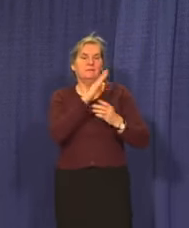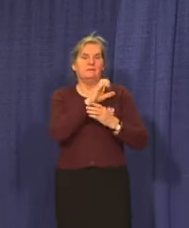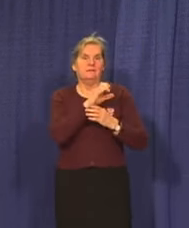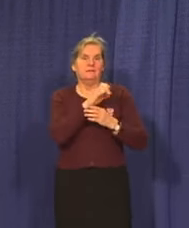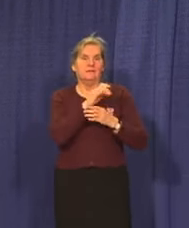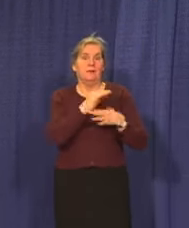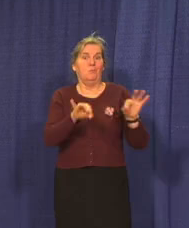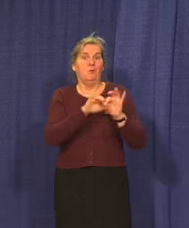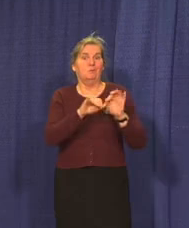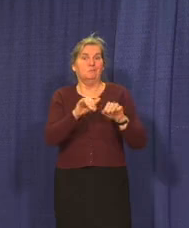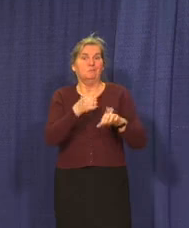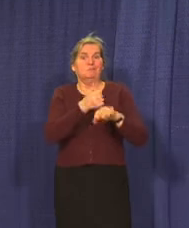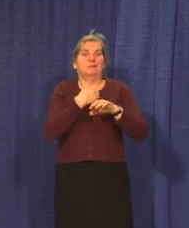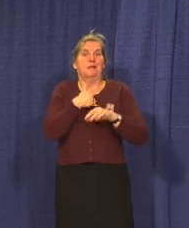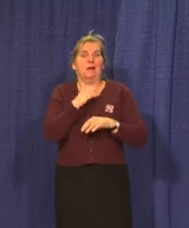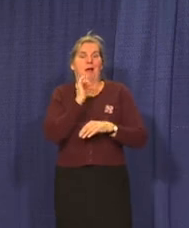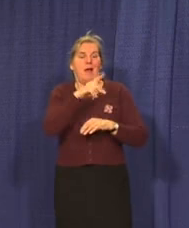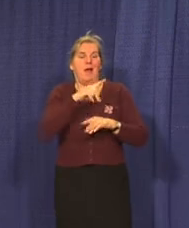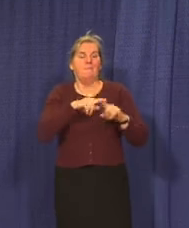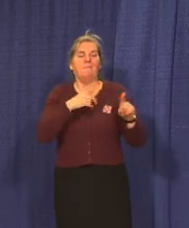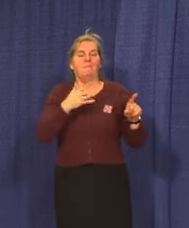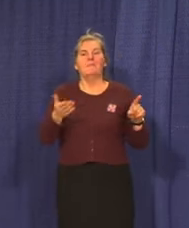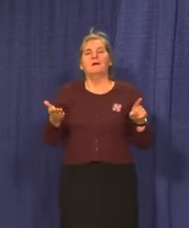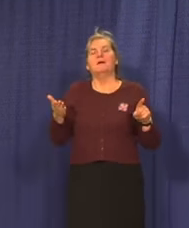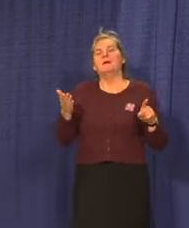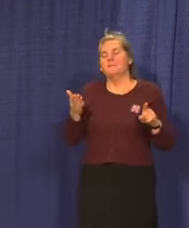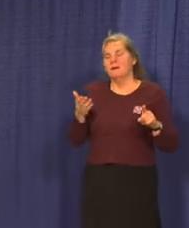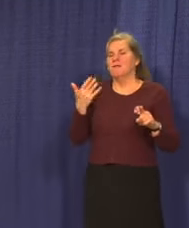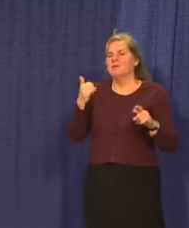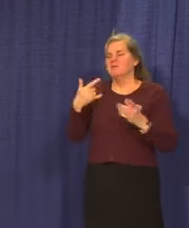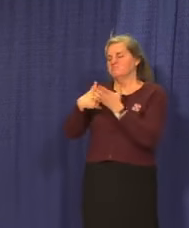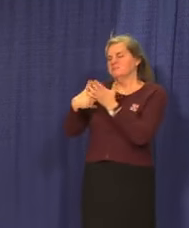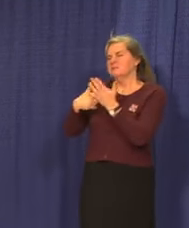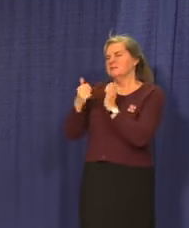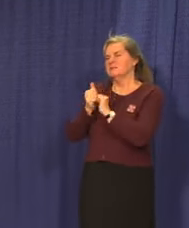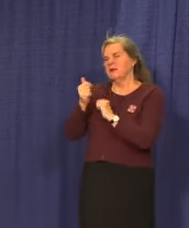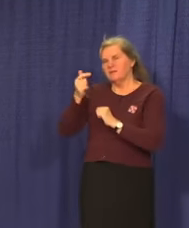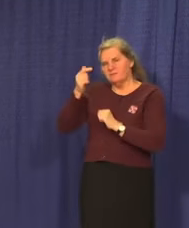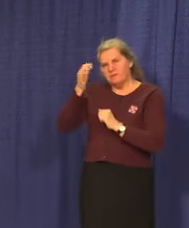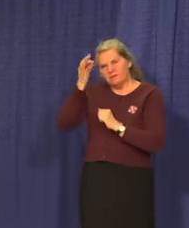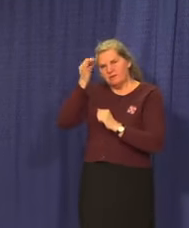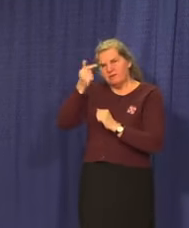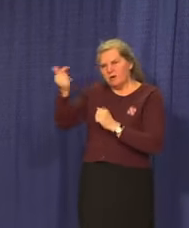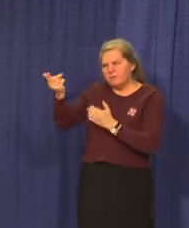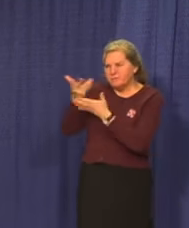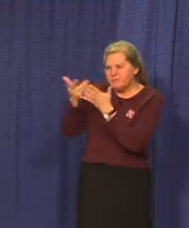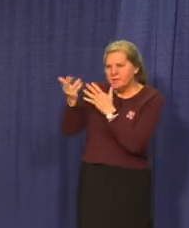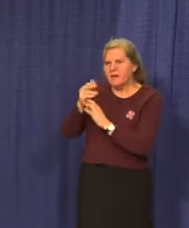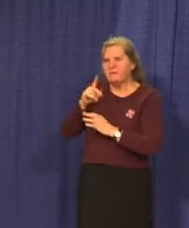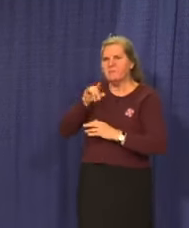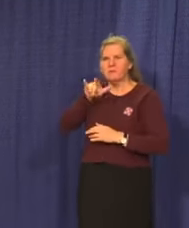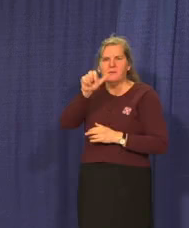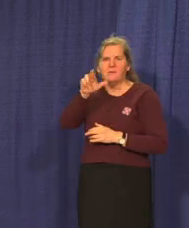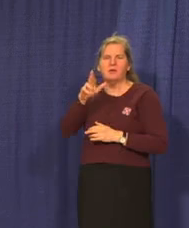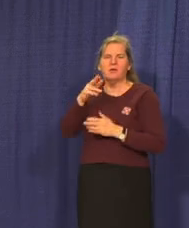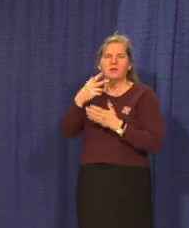THERE ARE ISSUES IN THIS IS A CONVERSATION THAT IS ALIVE AT THE COUNCIL OF THE FEDERATION AND WITH THE FIRST MINISTERS MEETINGS. I WISH I HAD A TIMELINE